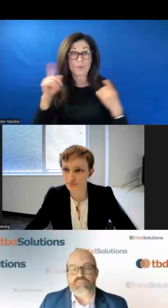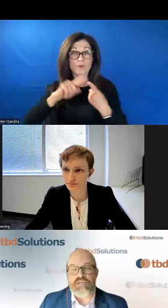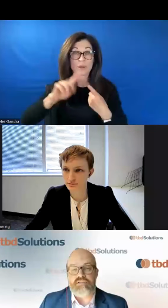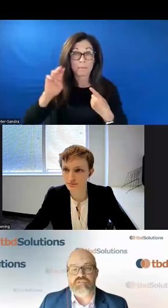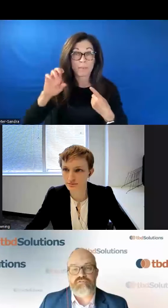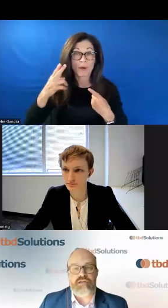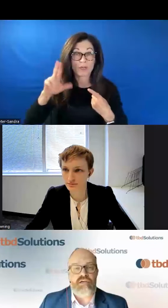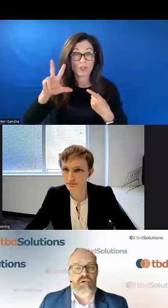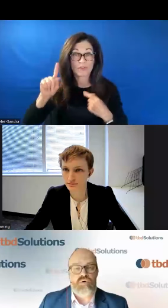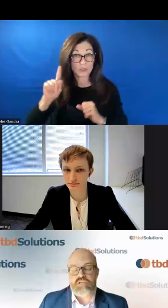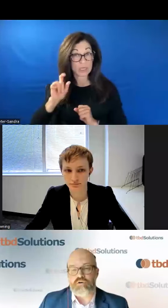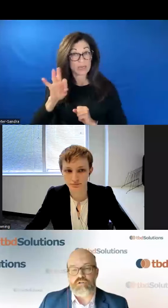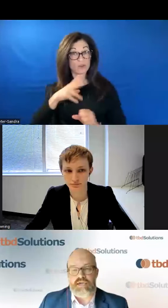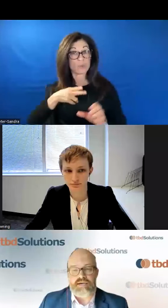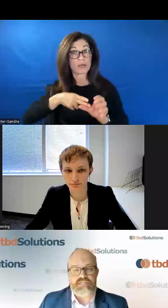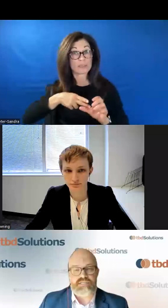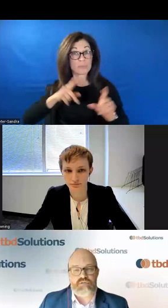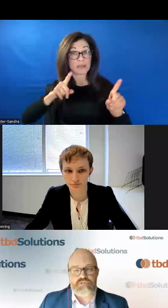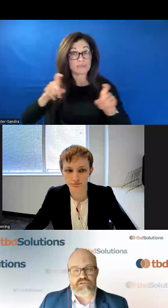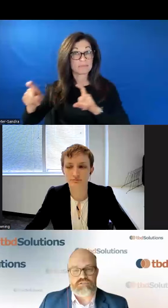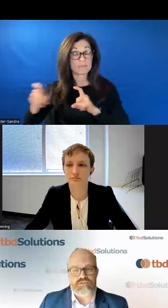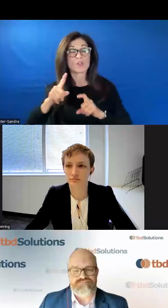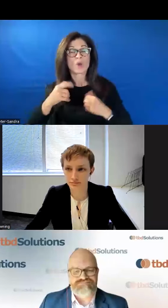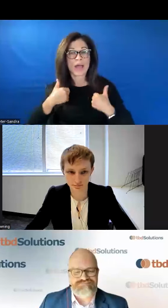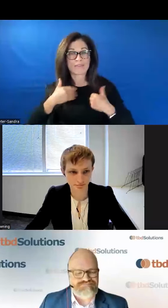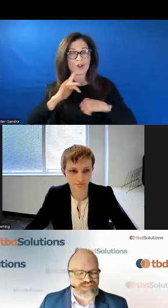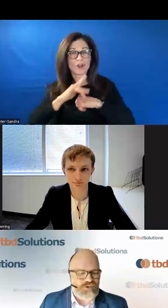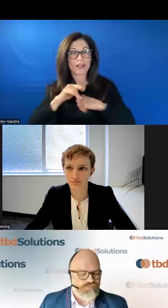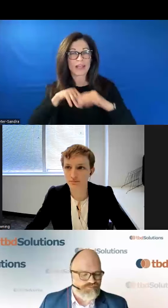PARTICIPATE WILL GET EARLY ACCESS TO THE RESULTS. THANK YOU.